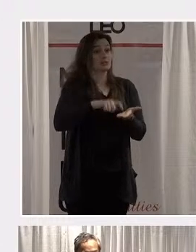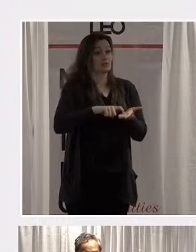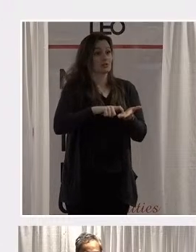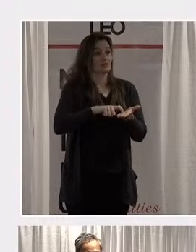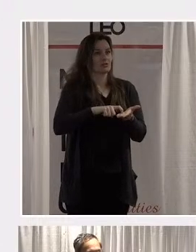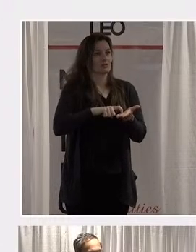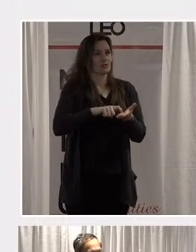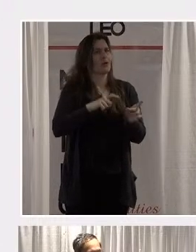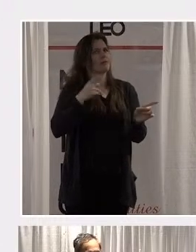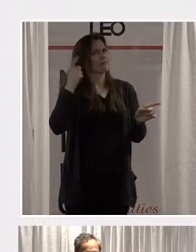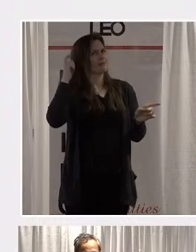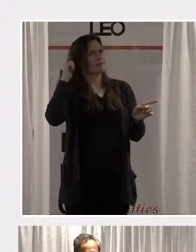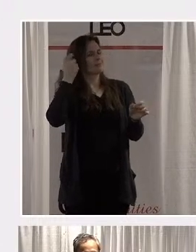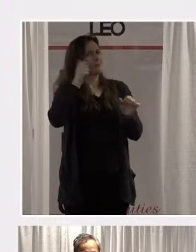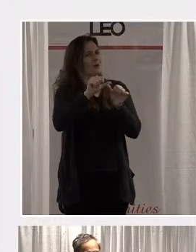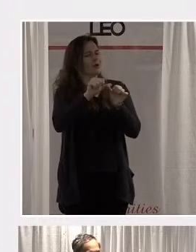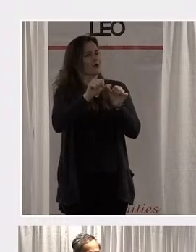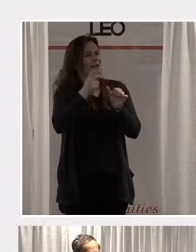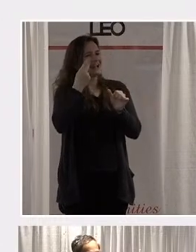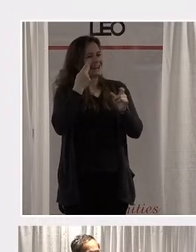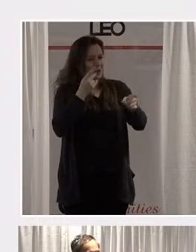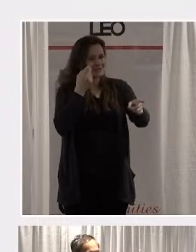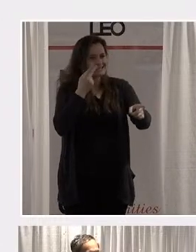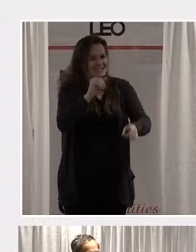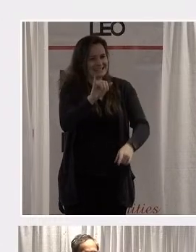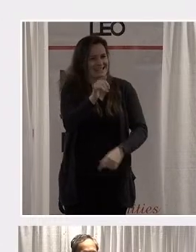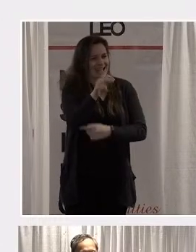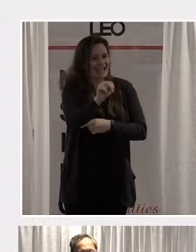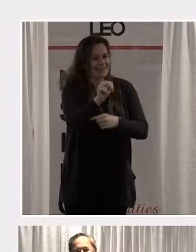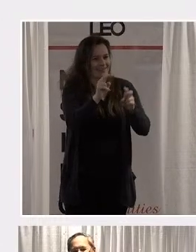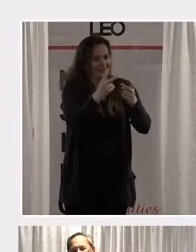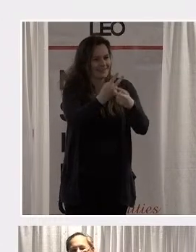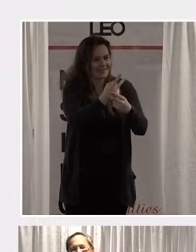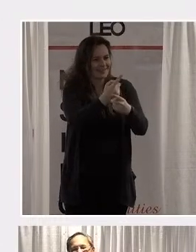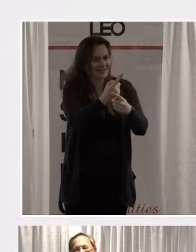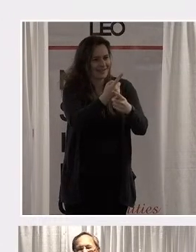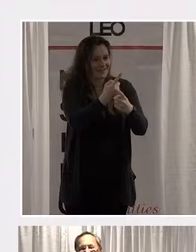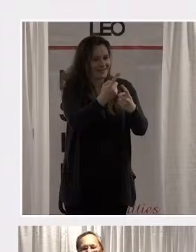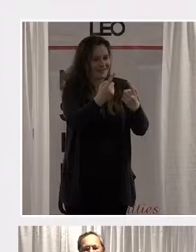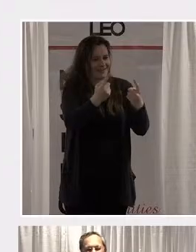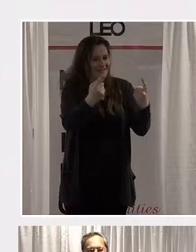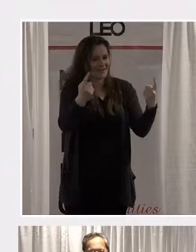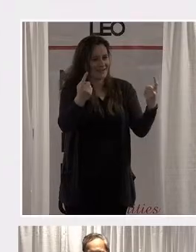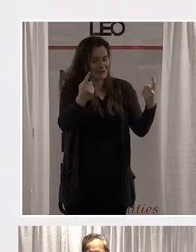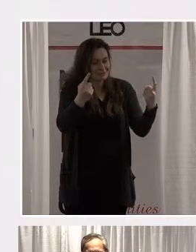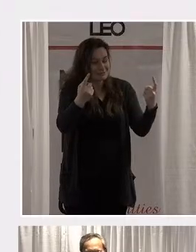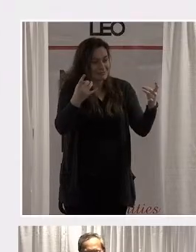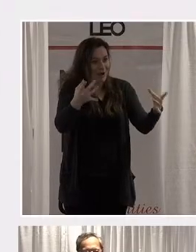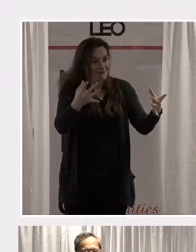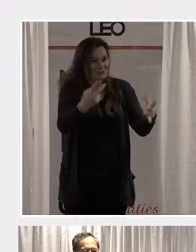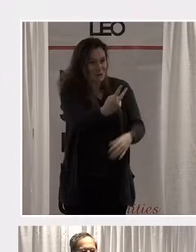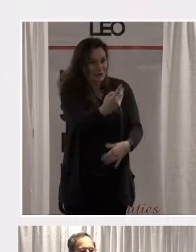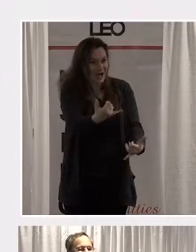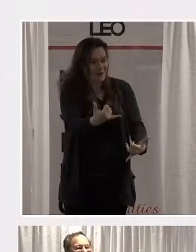AND I SEE TWO OF THEM. IT'S LIKE A NIGHTMARE. BUT ONE OF THE THINGS,